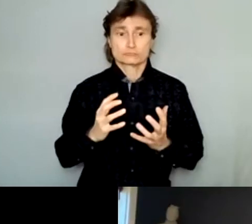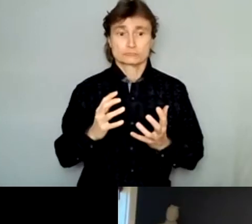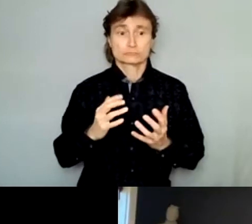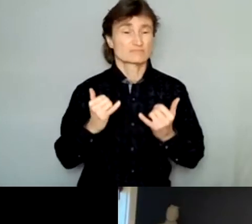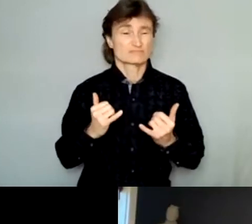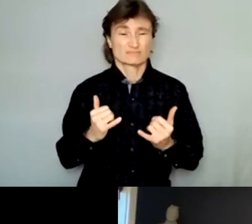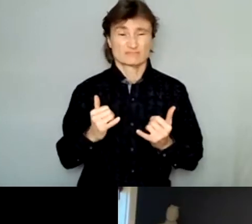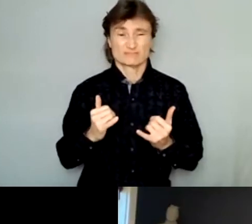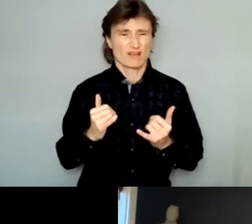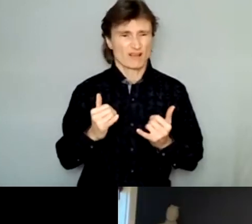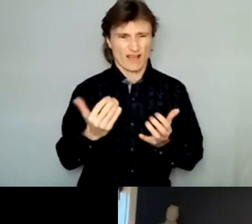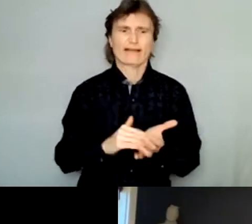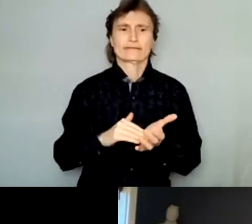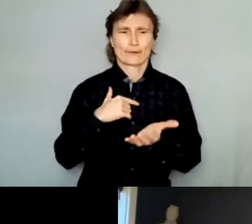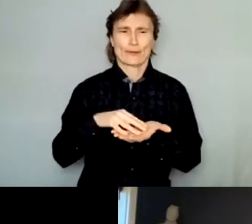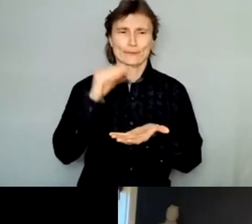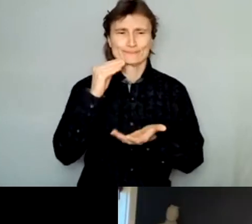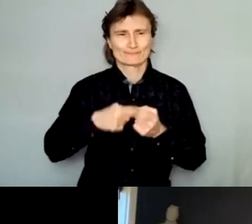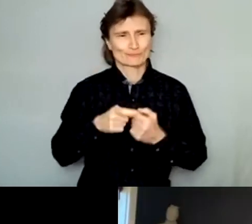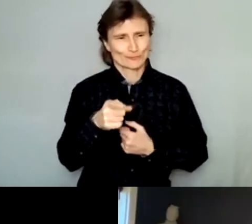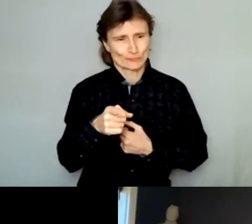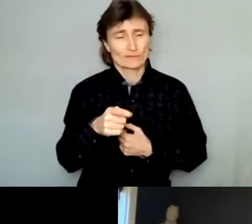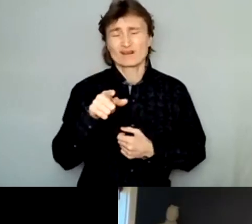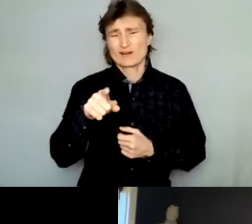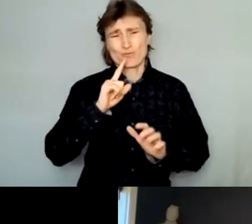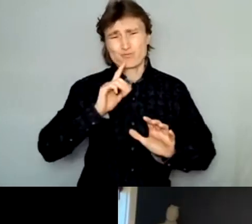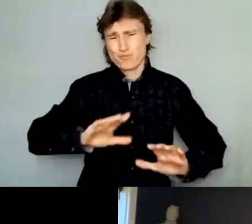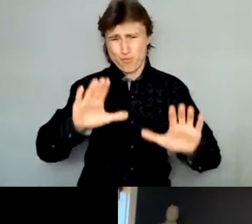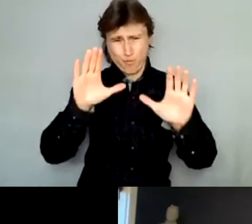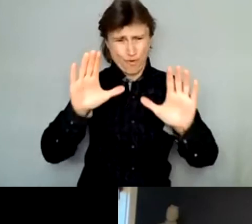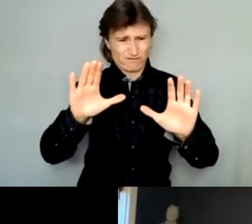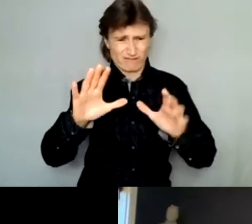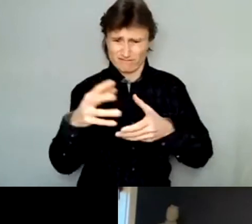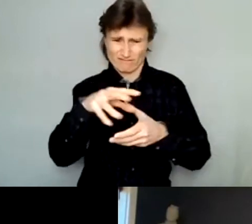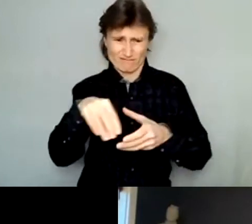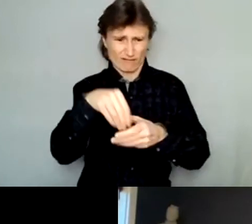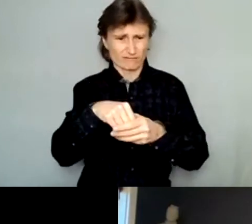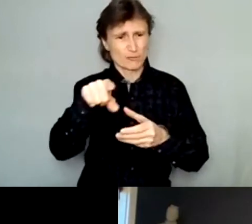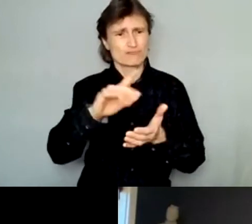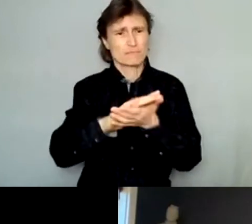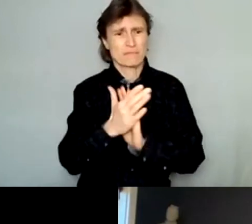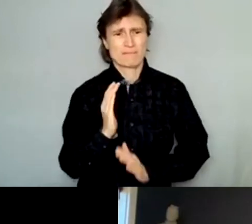So Sable is a great gift to Calgary Arts Development and to the community broadly.